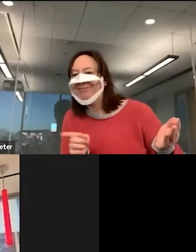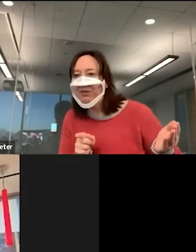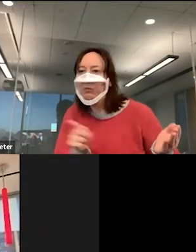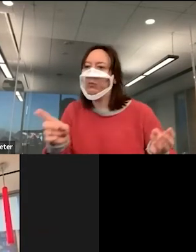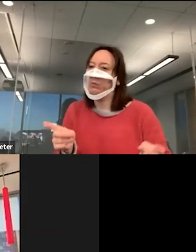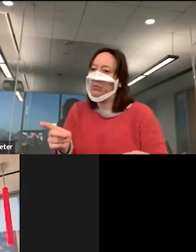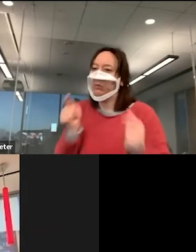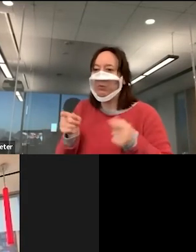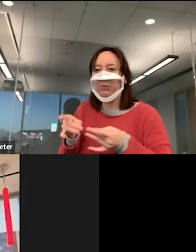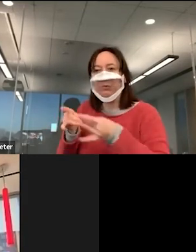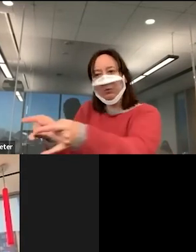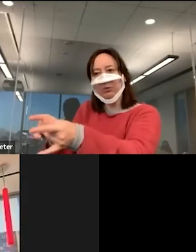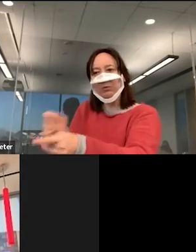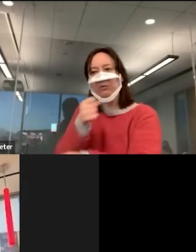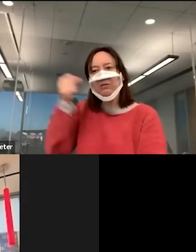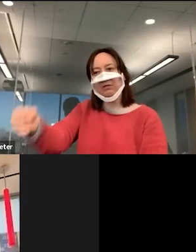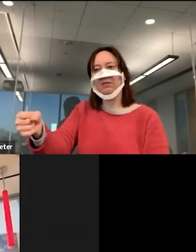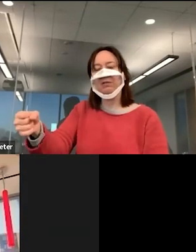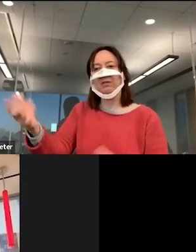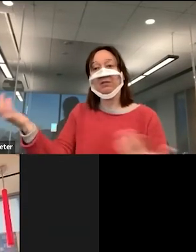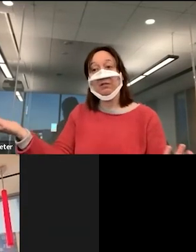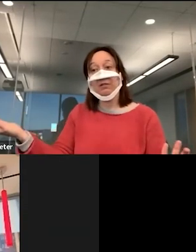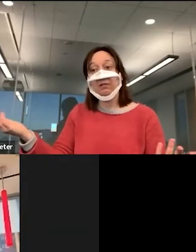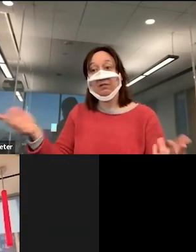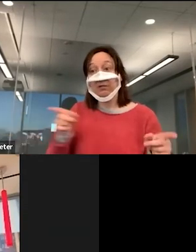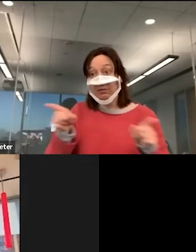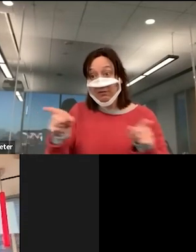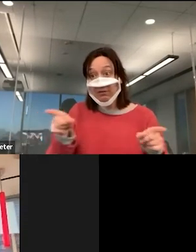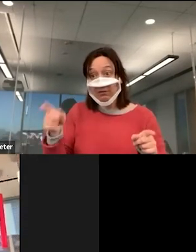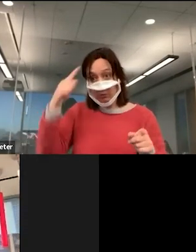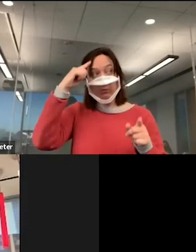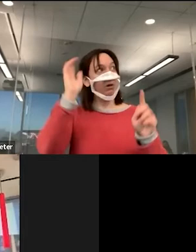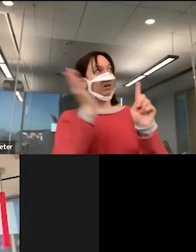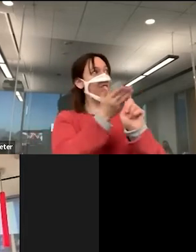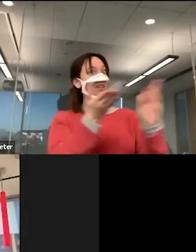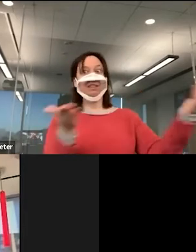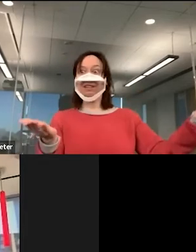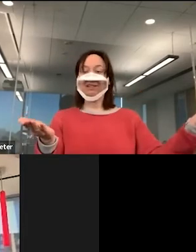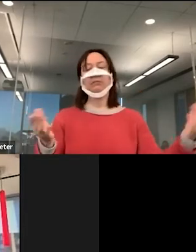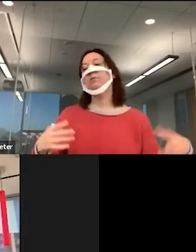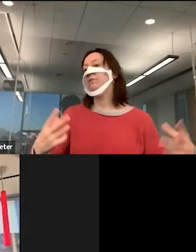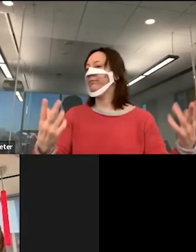and you can get me right in the door do you think that would have convinced them no it still hasn't